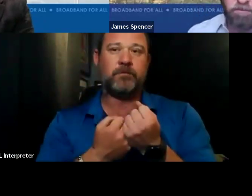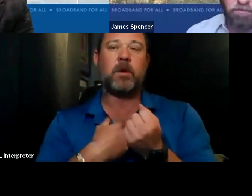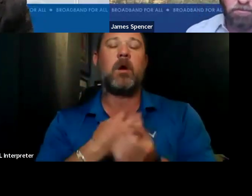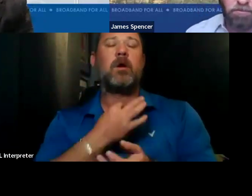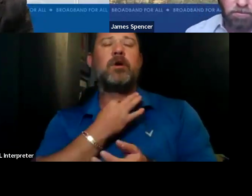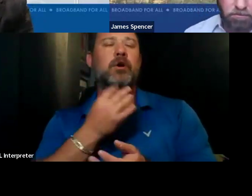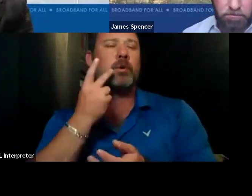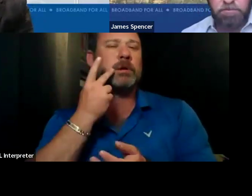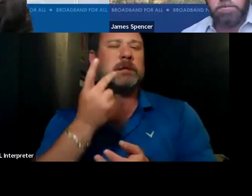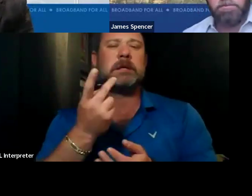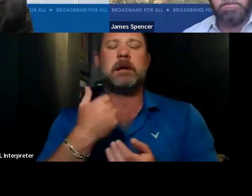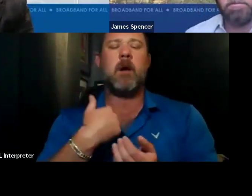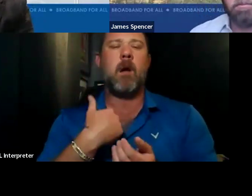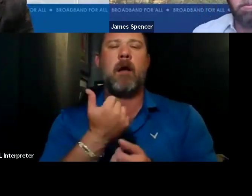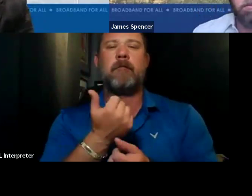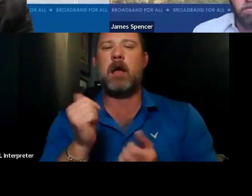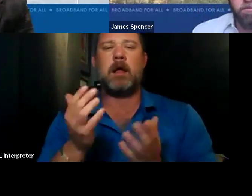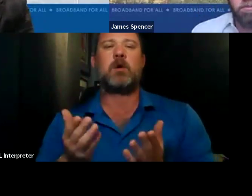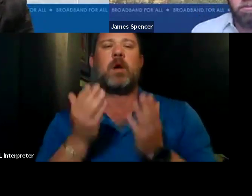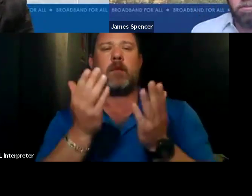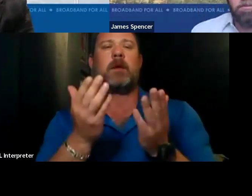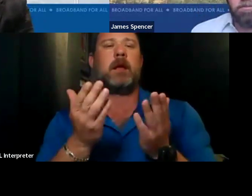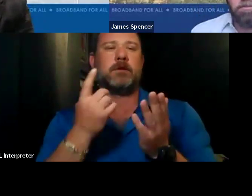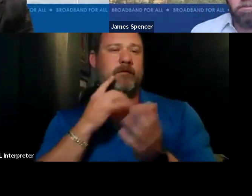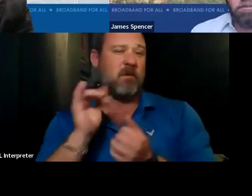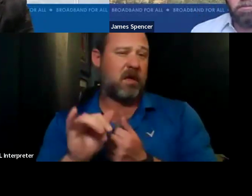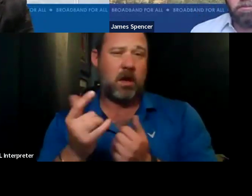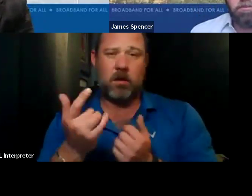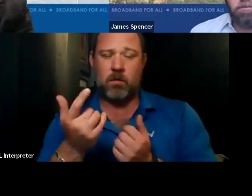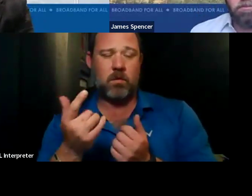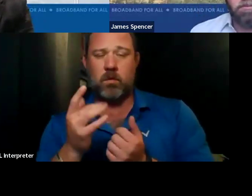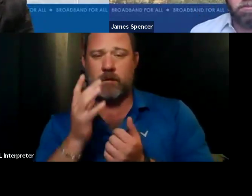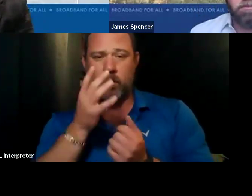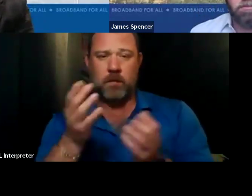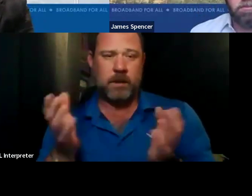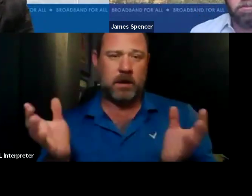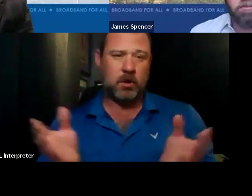if you guys have any recommendations for that or if you guys are going to be encouraging any